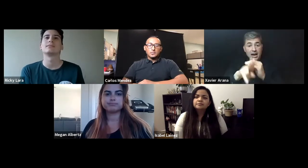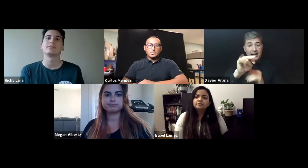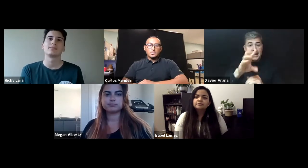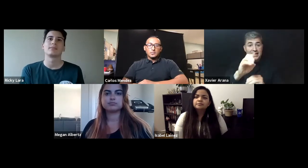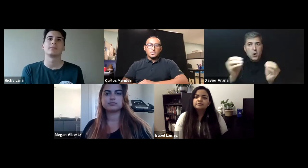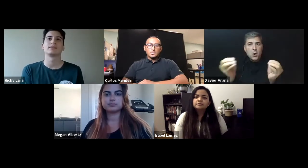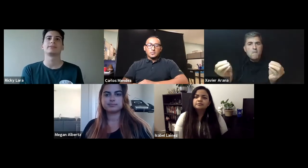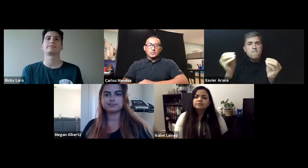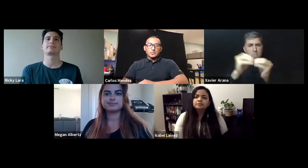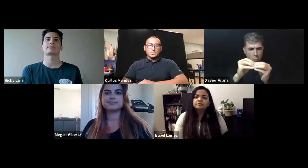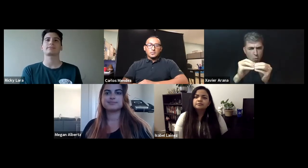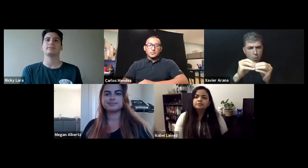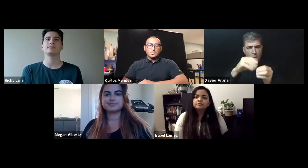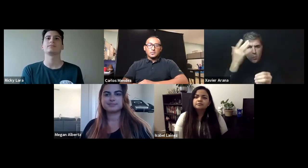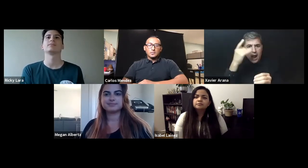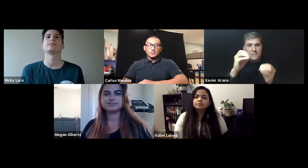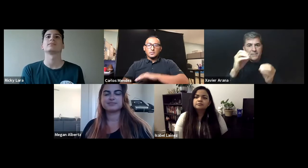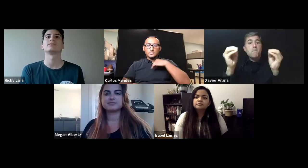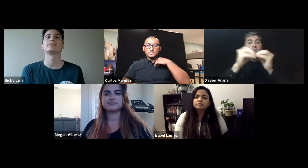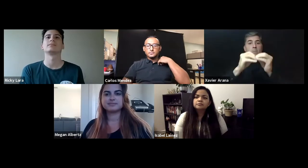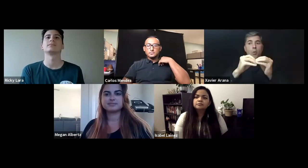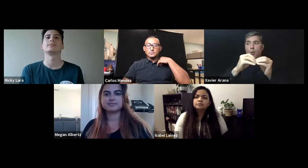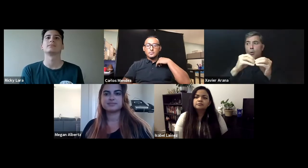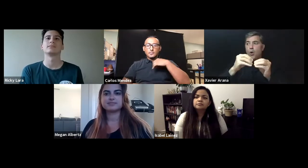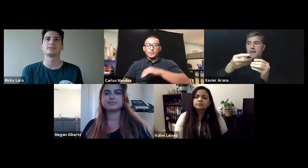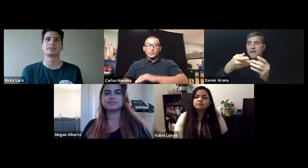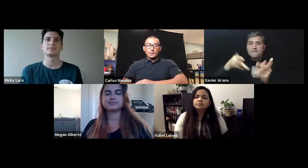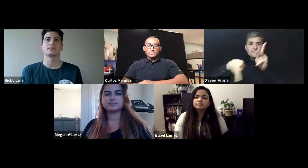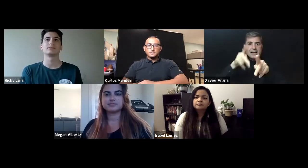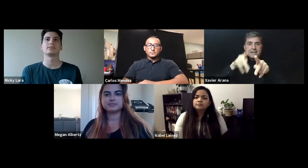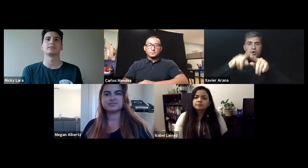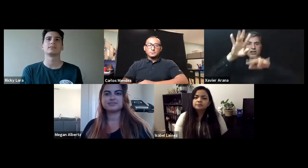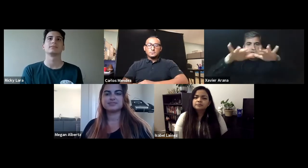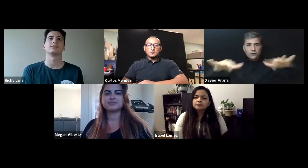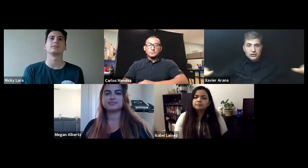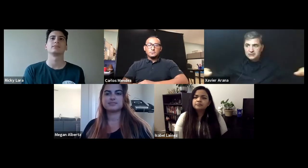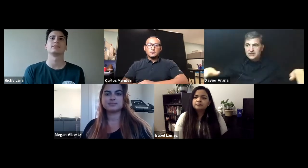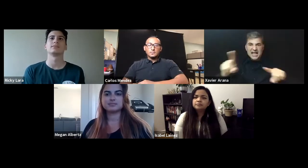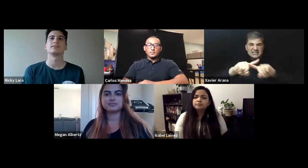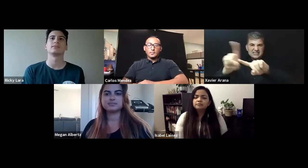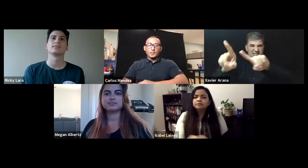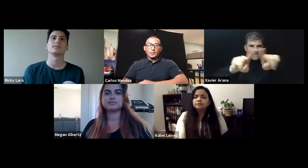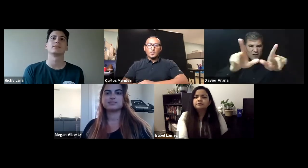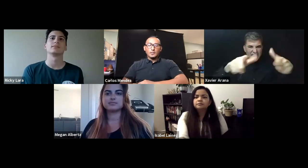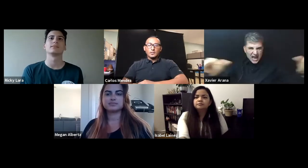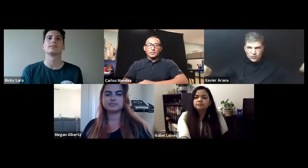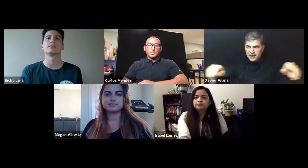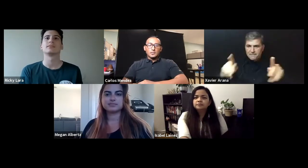even though we moved when I was in fourth grade, all the way through high school. But I met more and more people